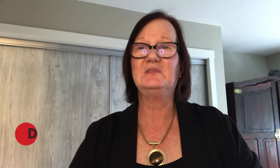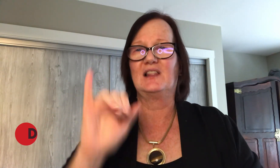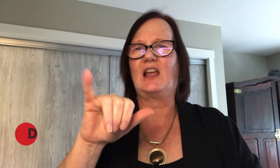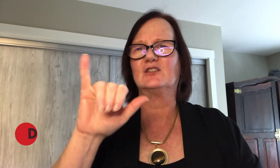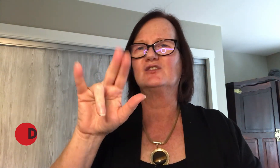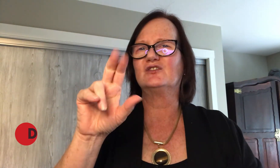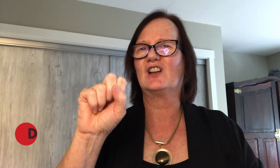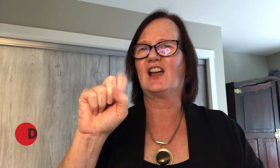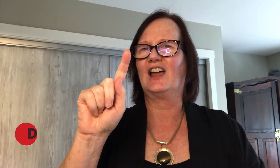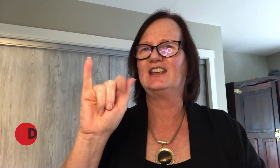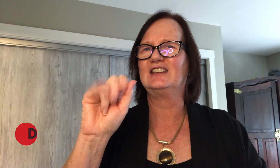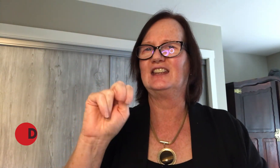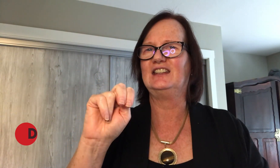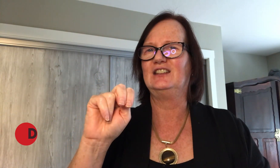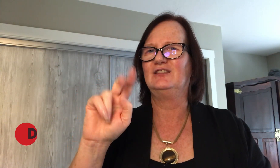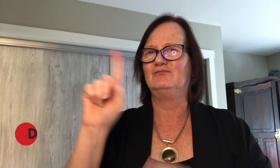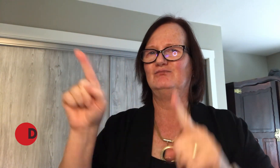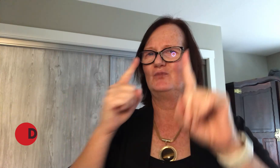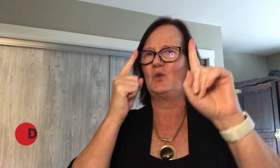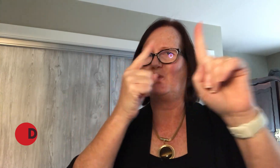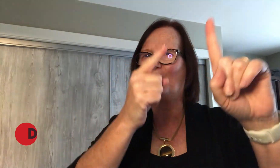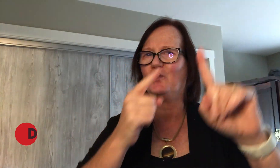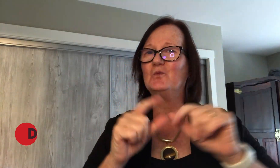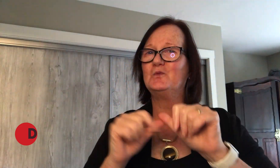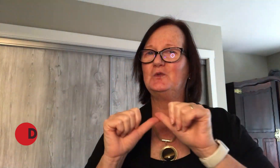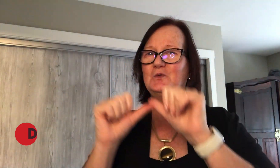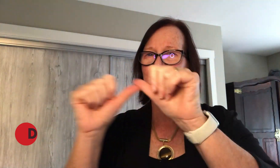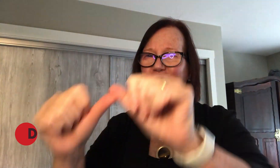That's Justin's goal to continue.